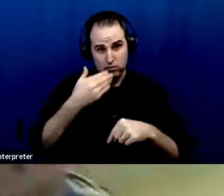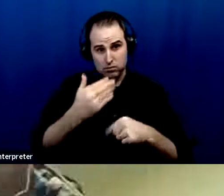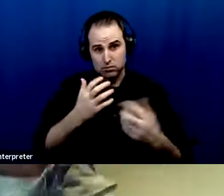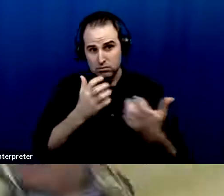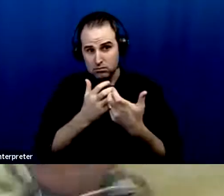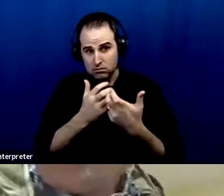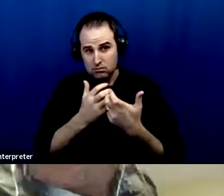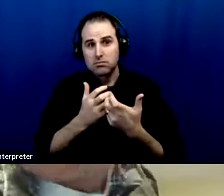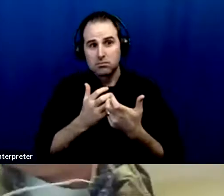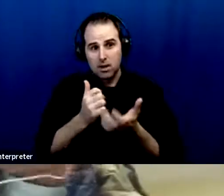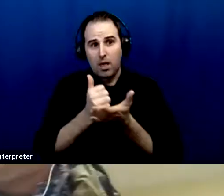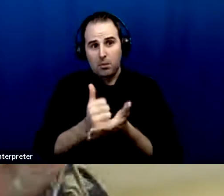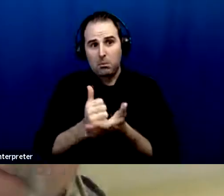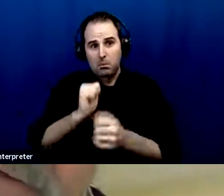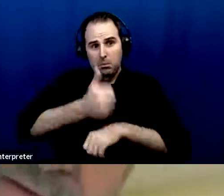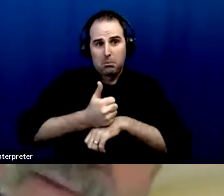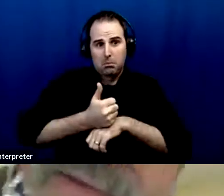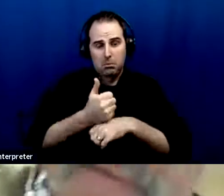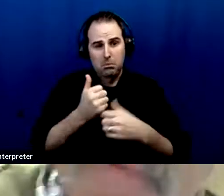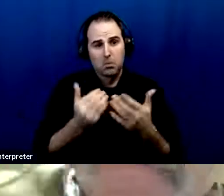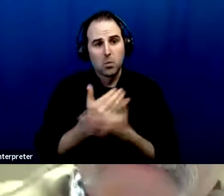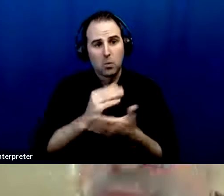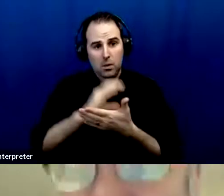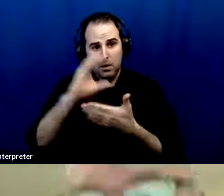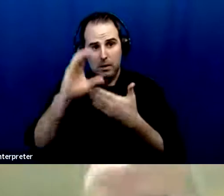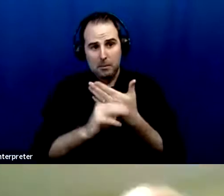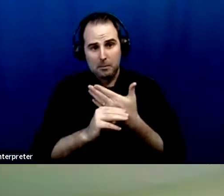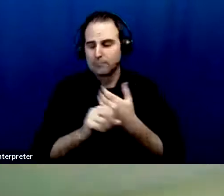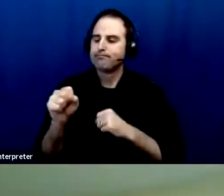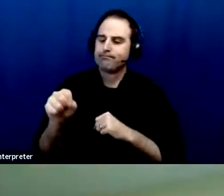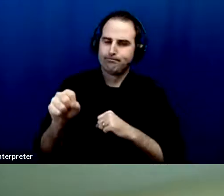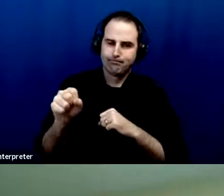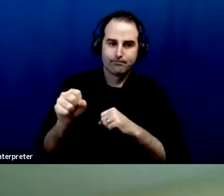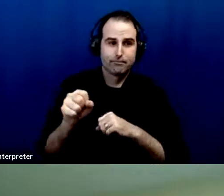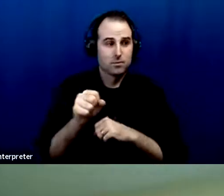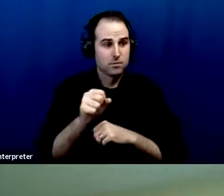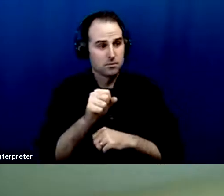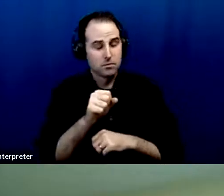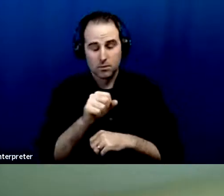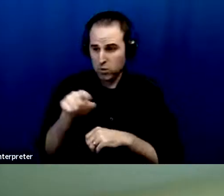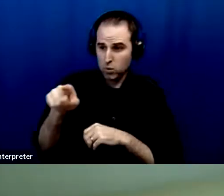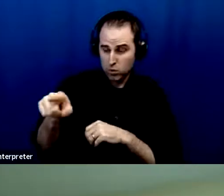Yes, we can do that. And your full time faculty partner on part time? I'm Edwin Kraus. Oh, no.